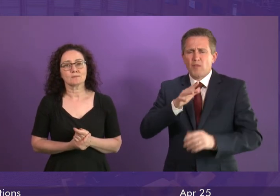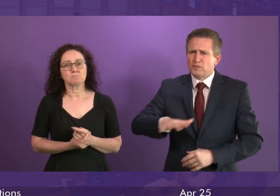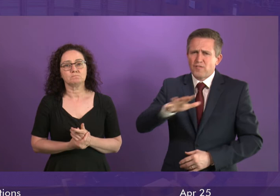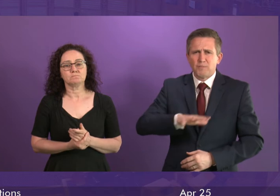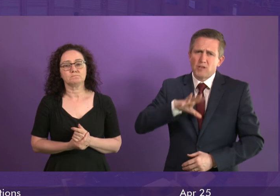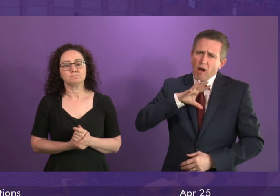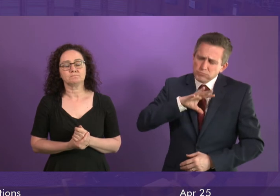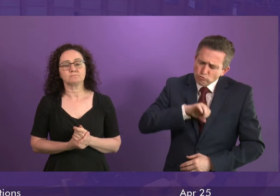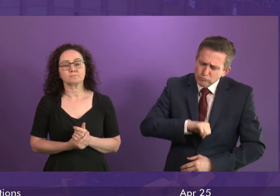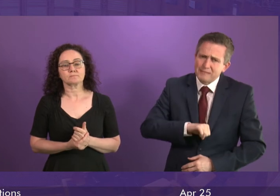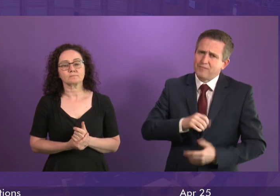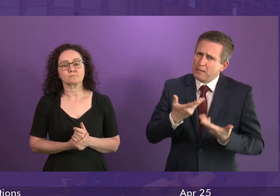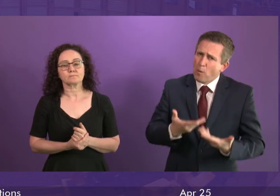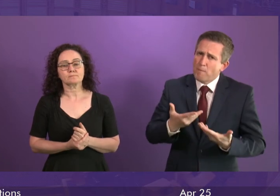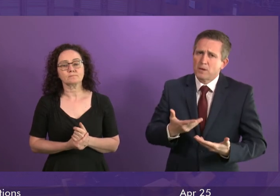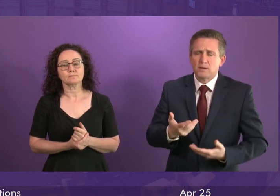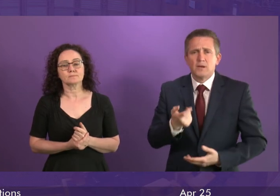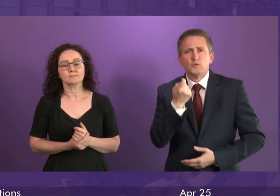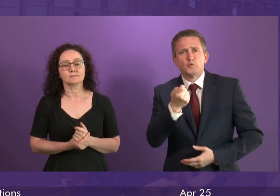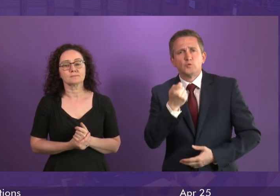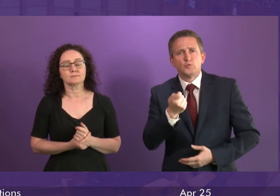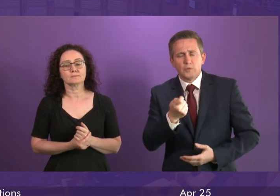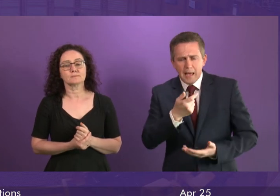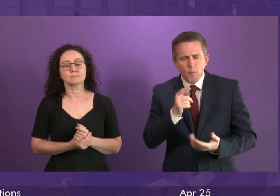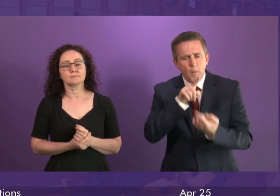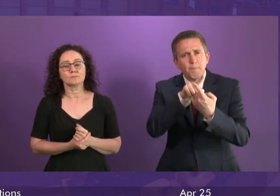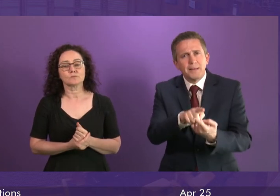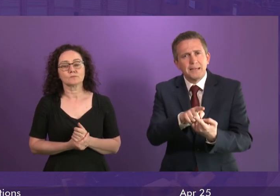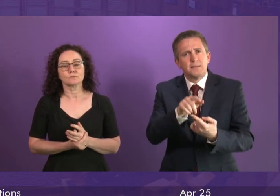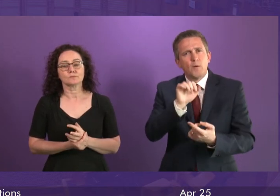I will be meeting community members shortly to discuss how we can commemorate their loved